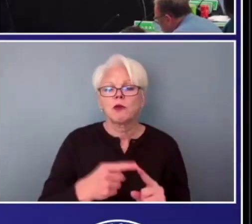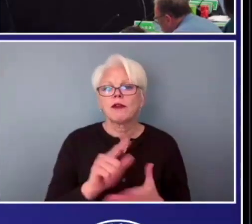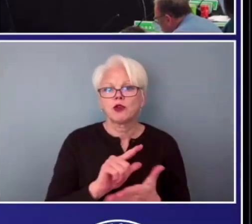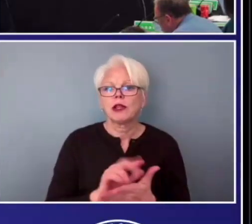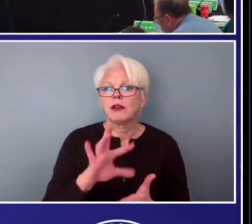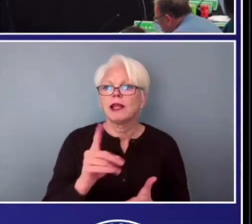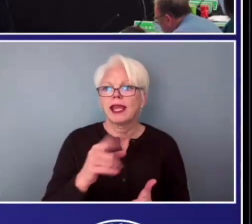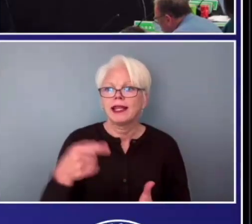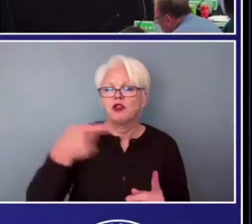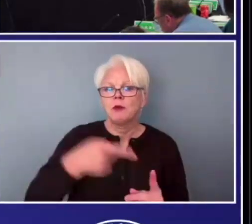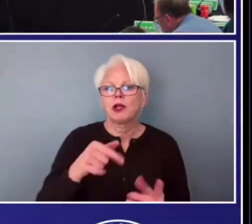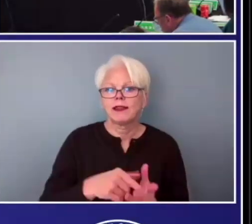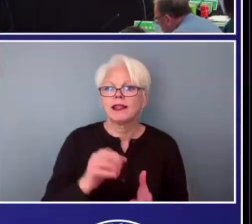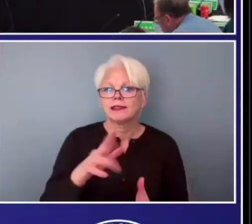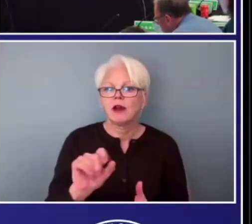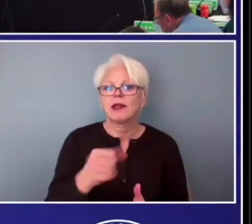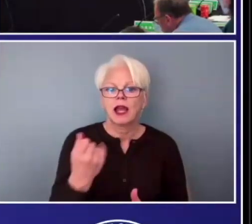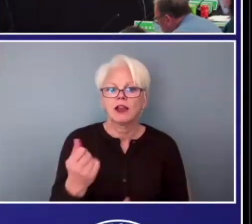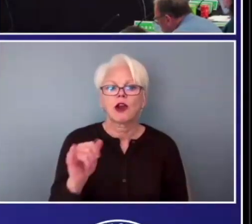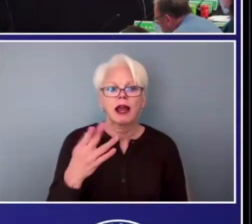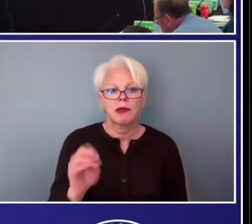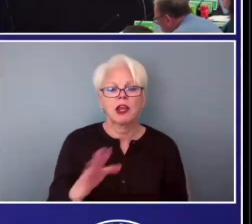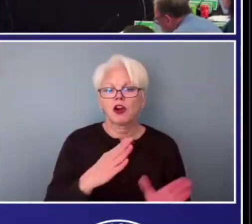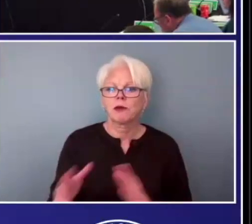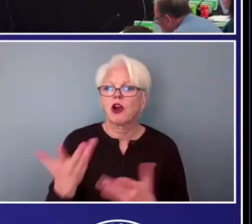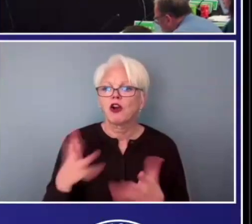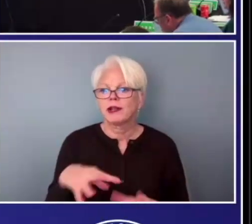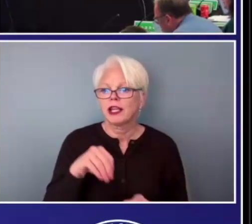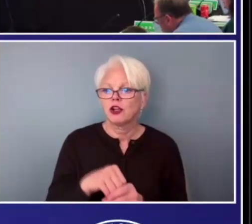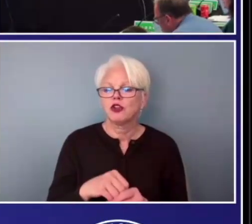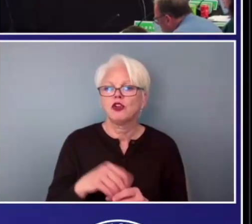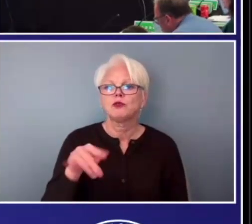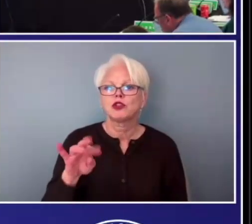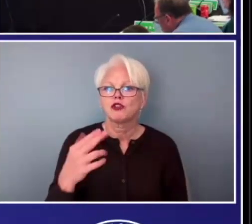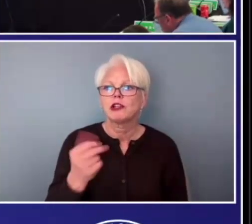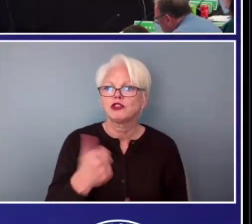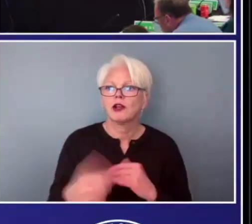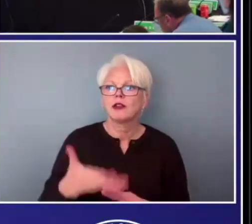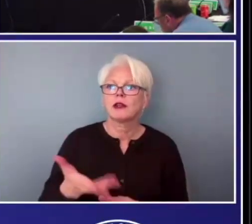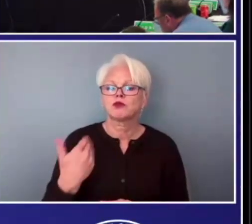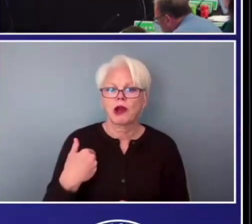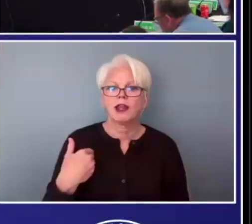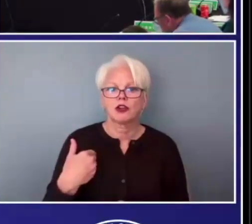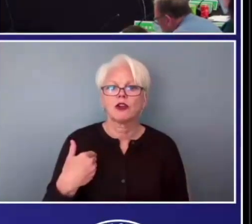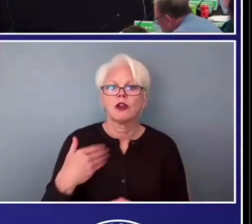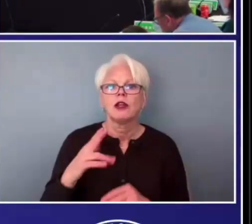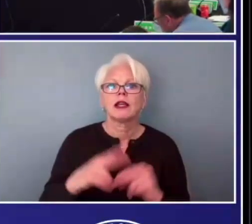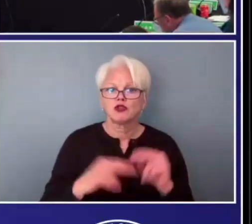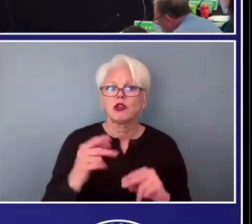You know, the other IBR plans already include proration. Under the prior construction canon, you know, there's the assumption that if Congress passes a law,